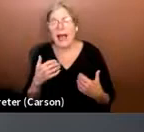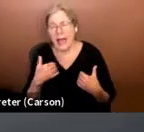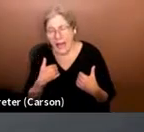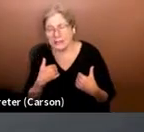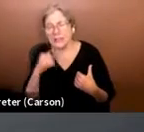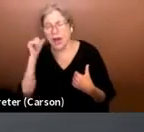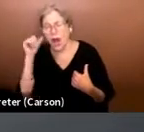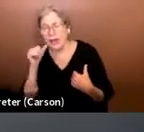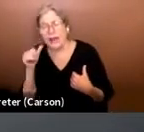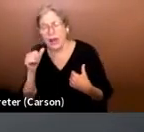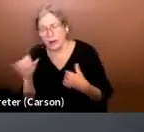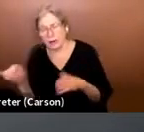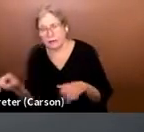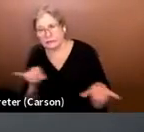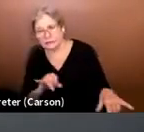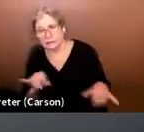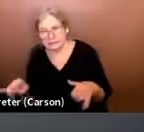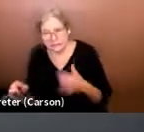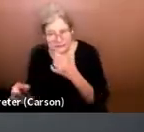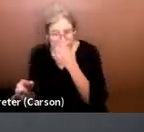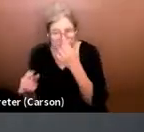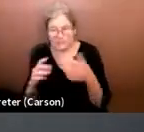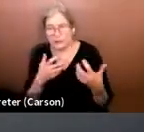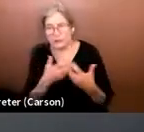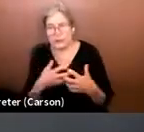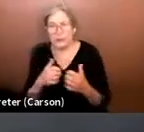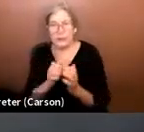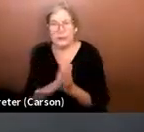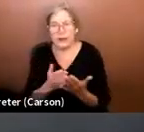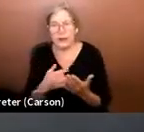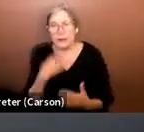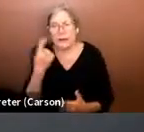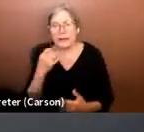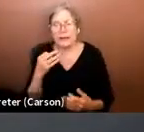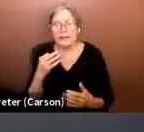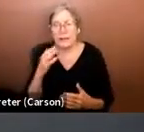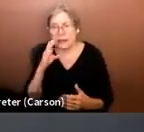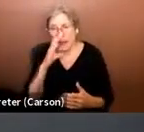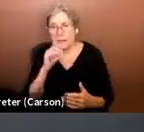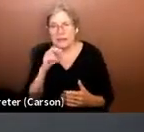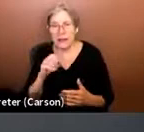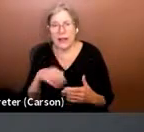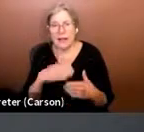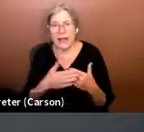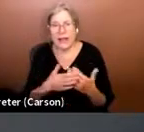do very much wonder if comics are next on the boat with that.